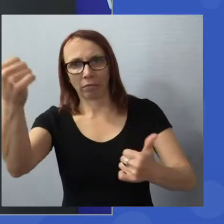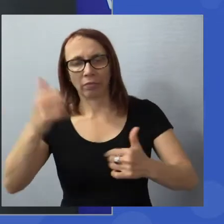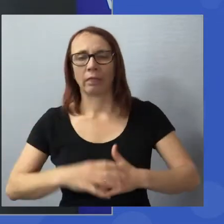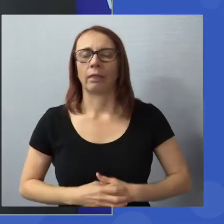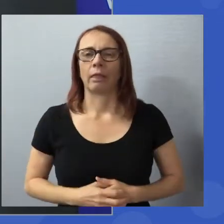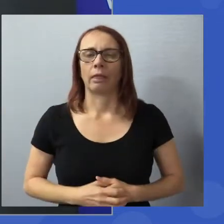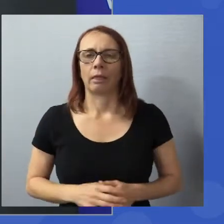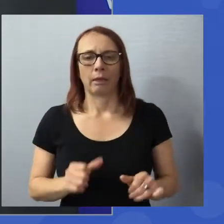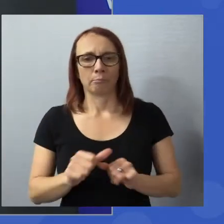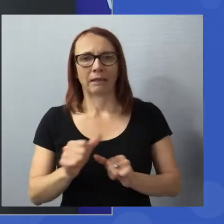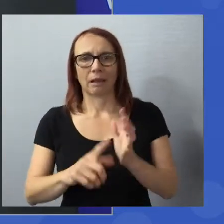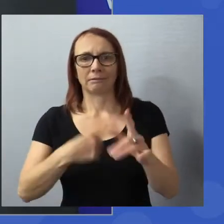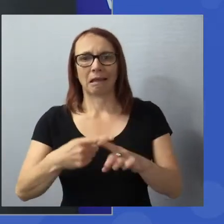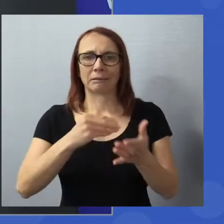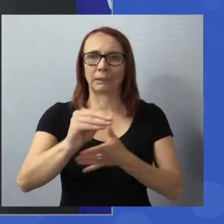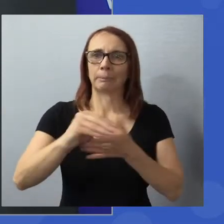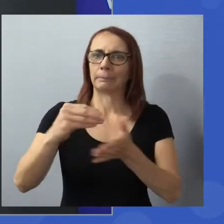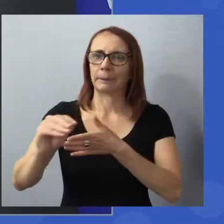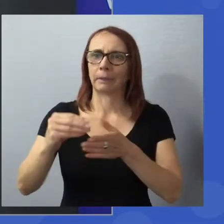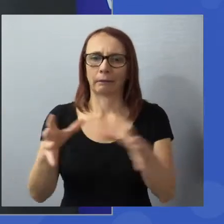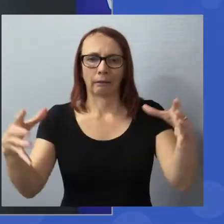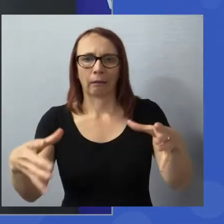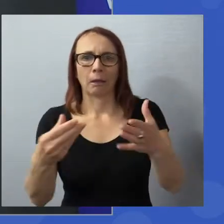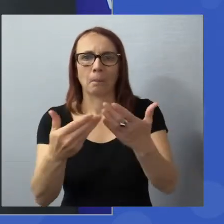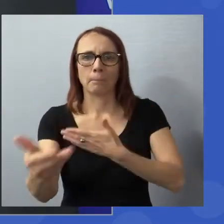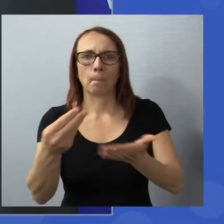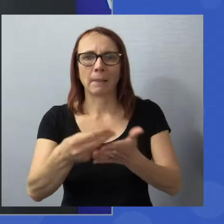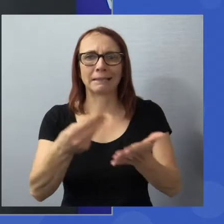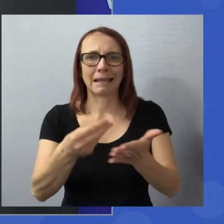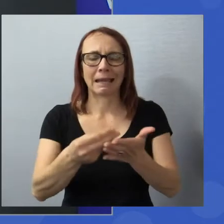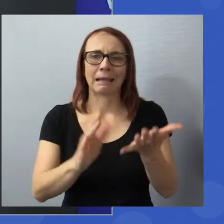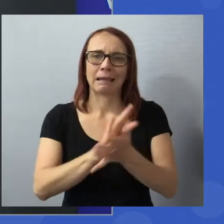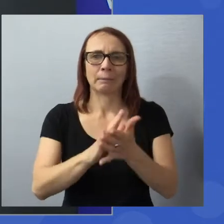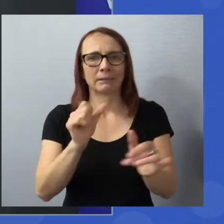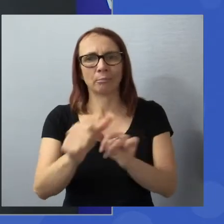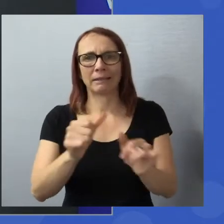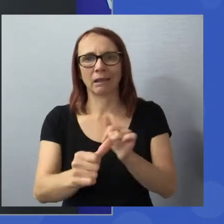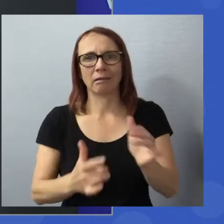standard of living for the working classes which would then you know help